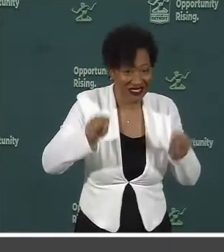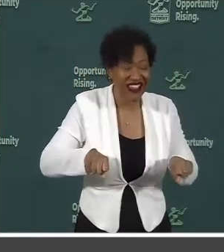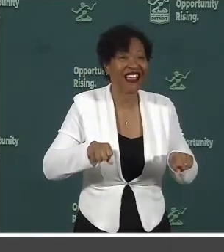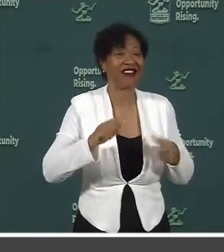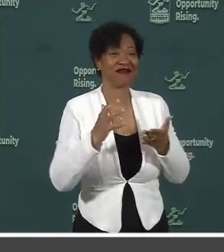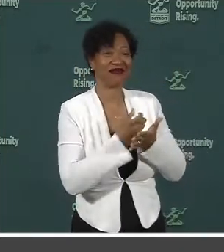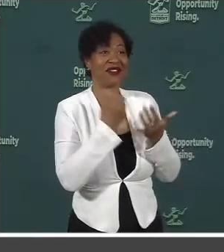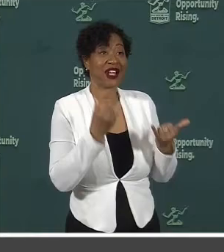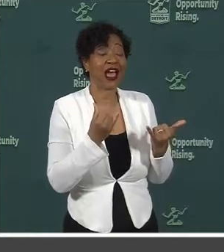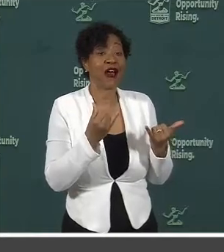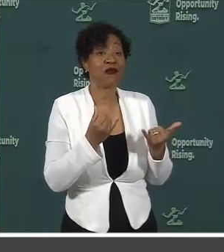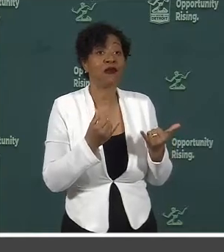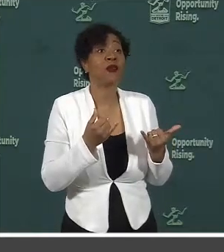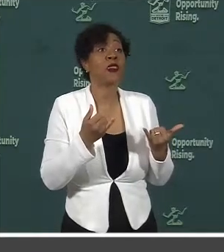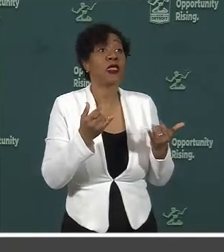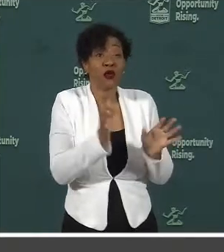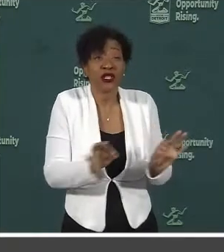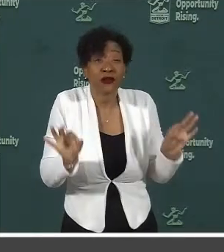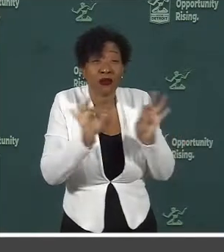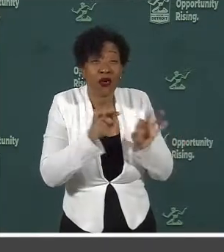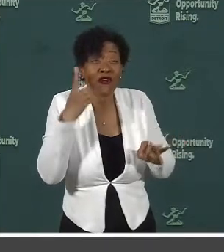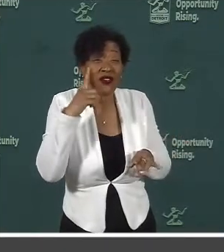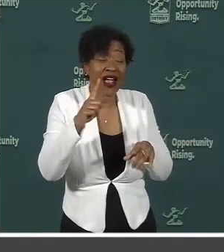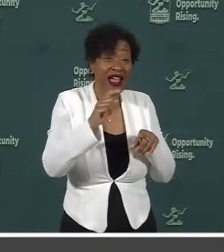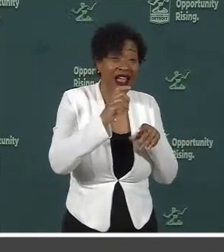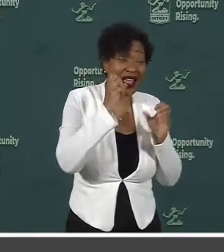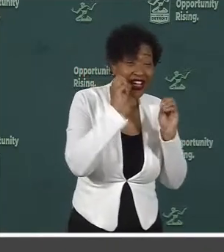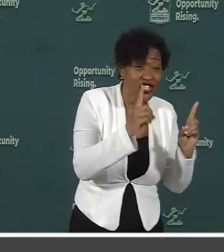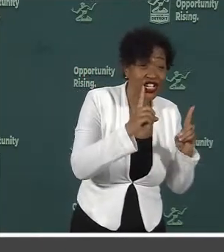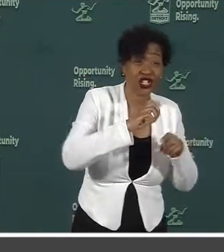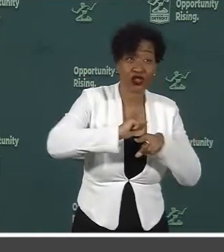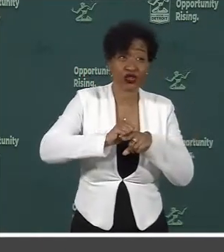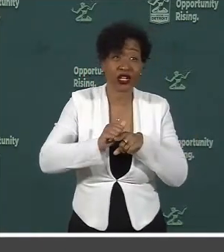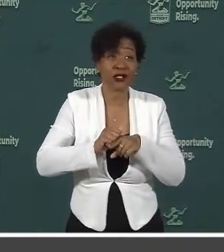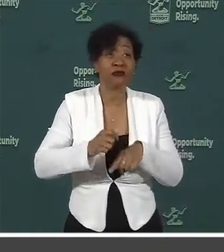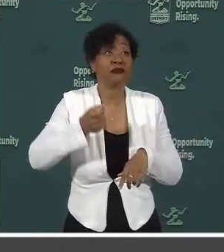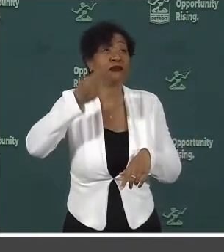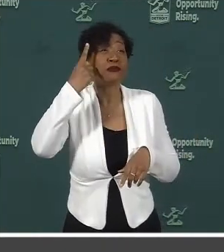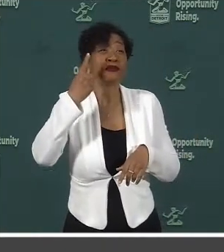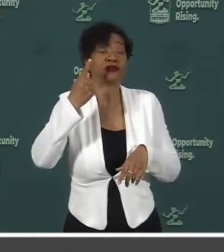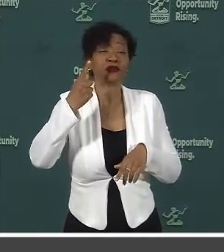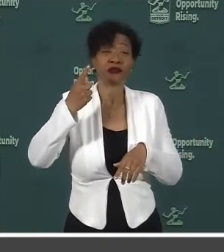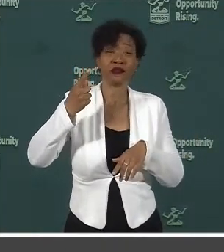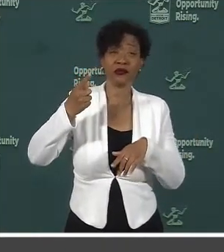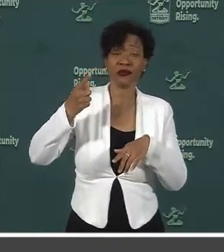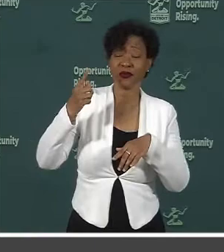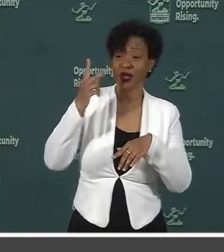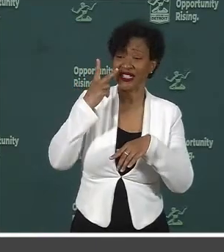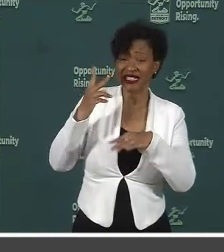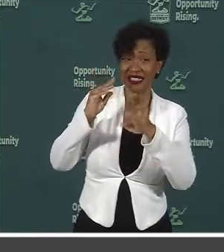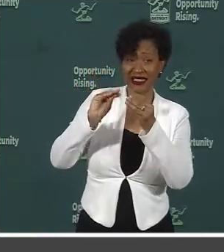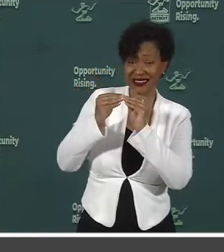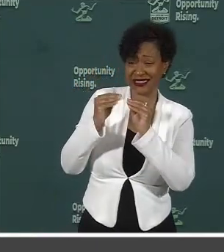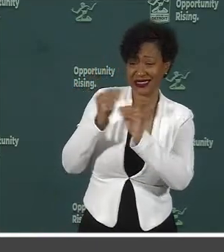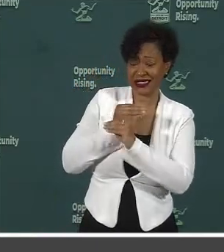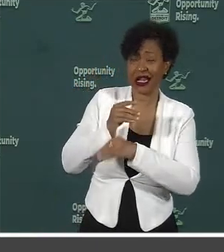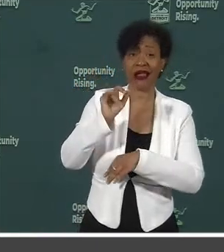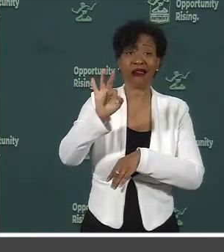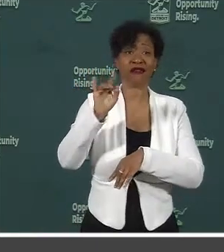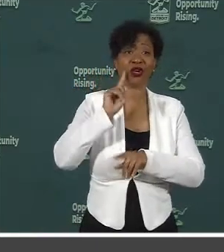AND EDUCATION AND TRAINING THE BUREAU OF LABOR STATISTICS SAYS THAT IF YOU WENT TO HIGH SCHOOL BUT DIDN'T FINISH THAT HIGH